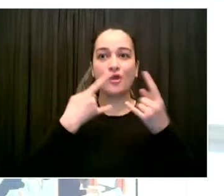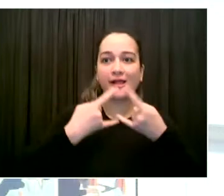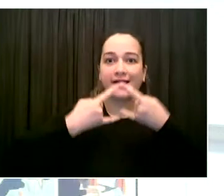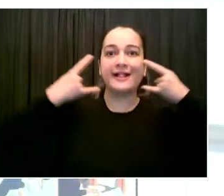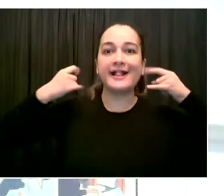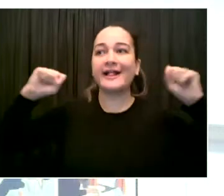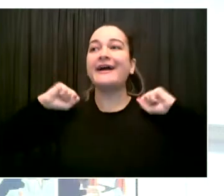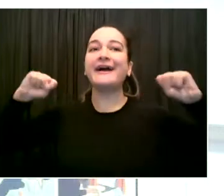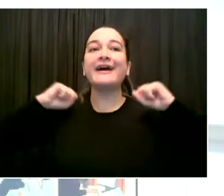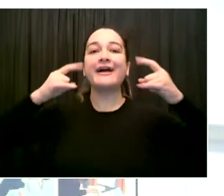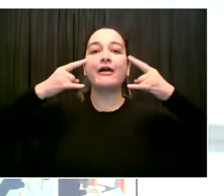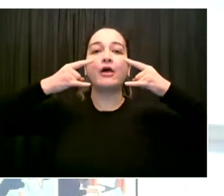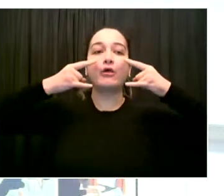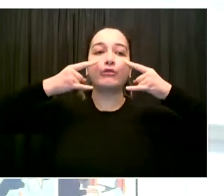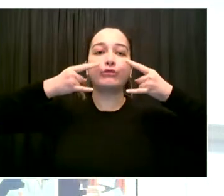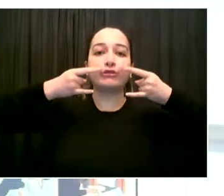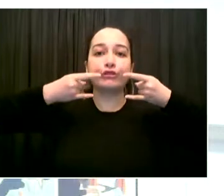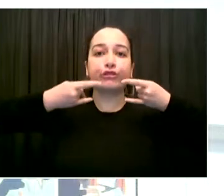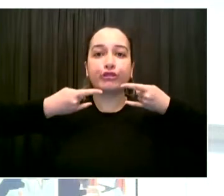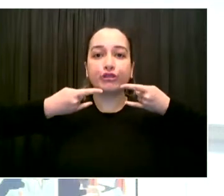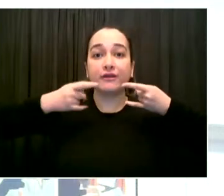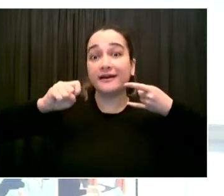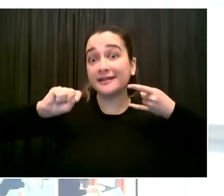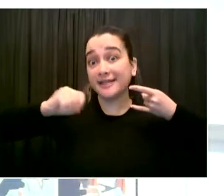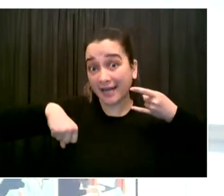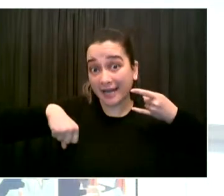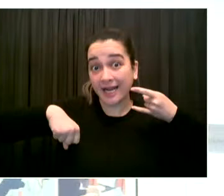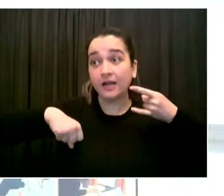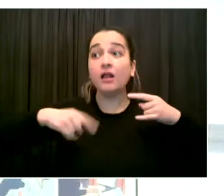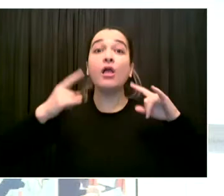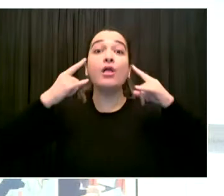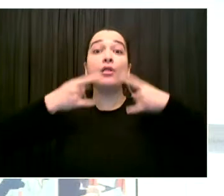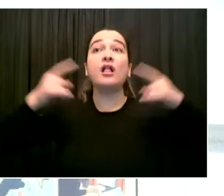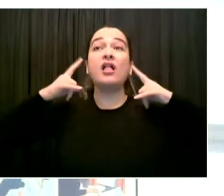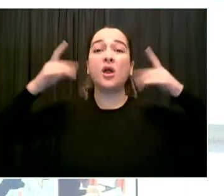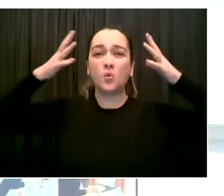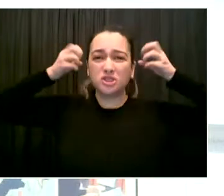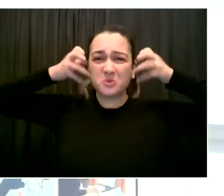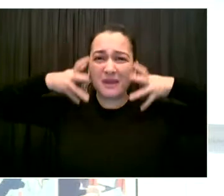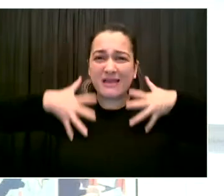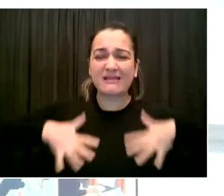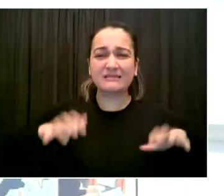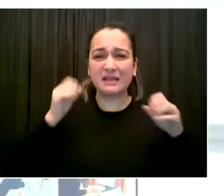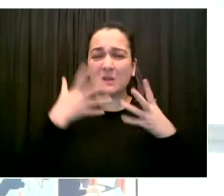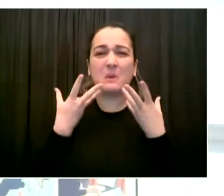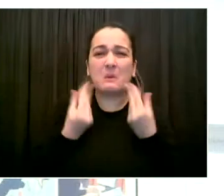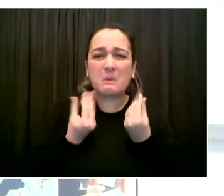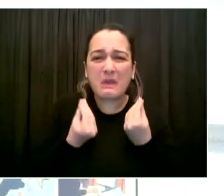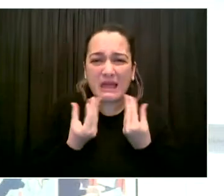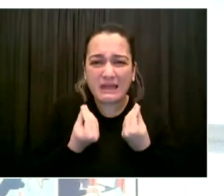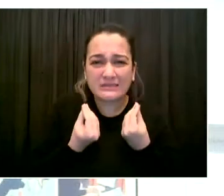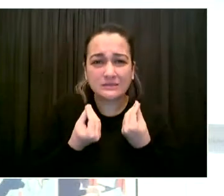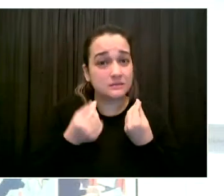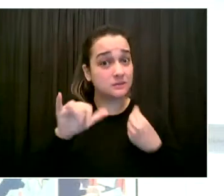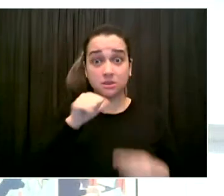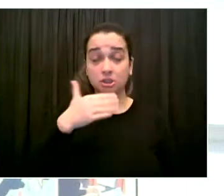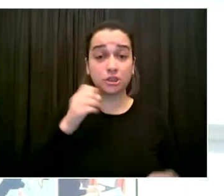OR IF THE MASK GETS WET. ALSO IN GROUPS.